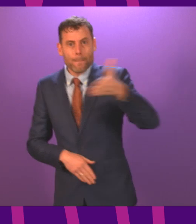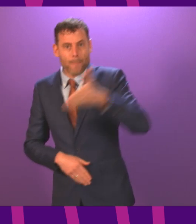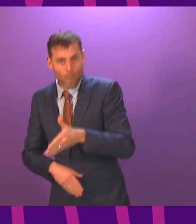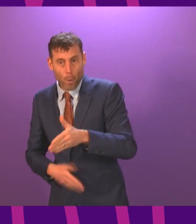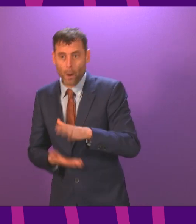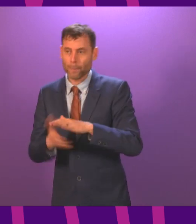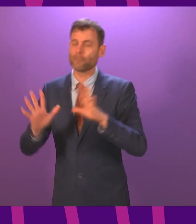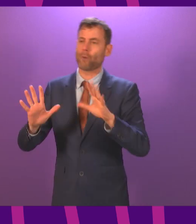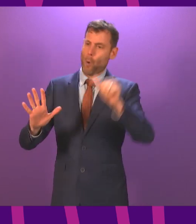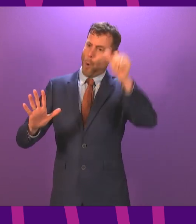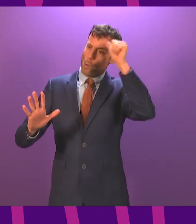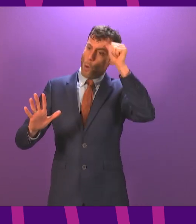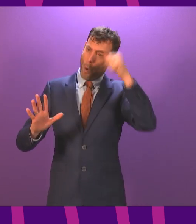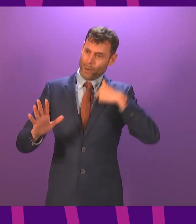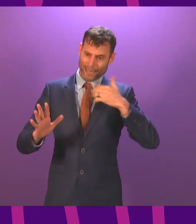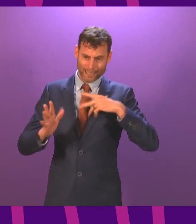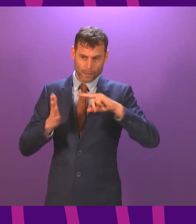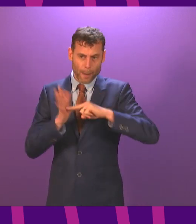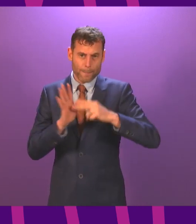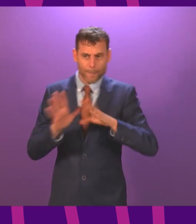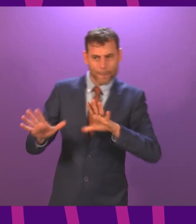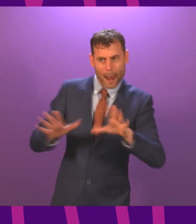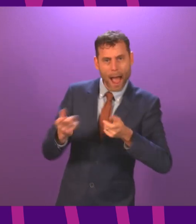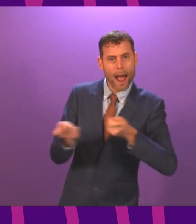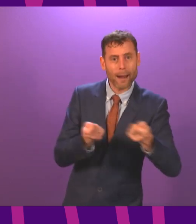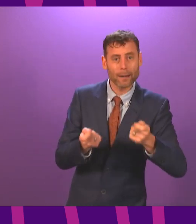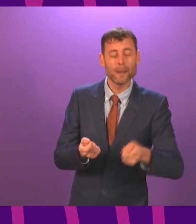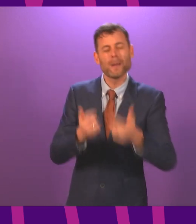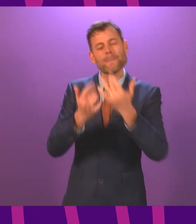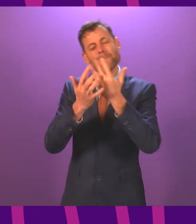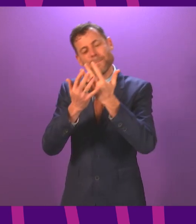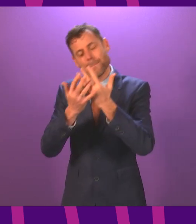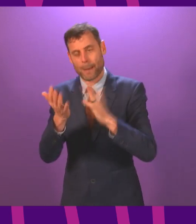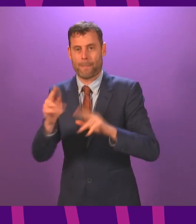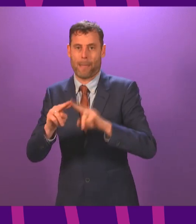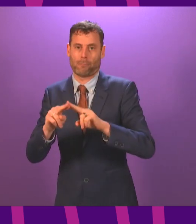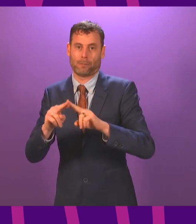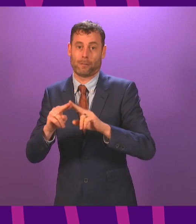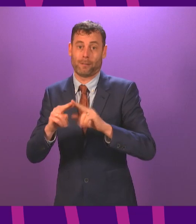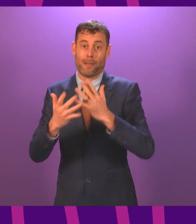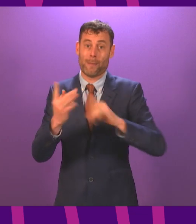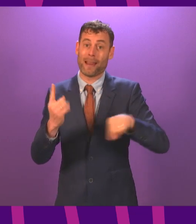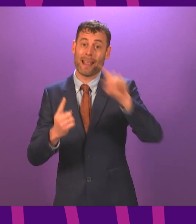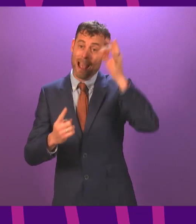their lives. There are parents in council areas across Scotland who expect their children